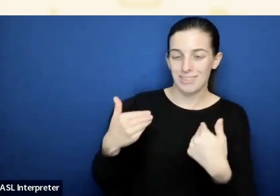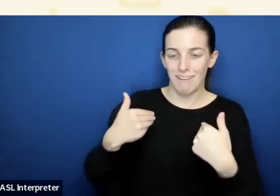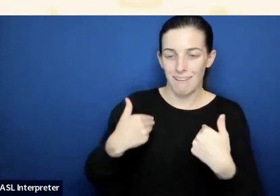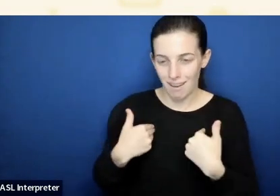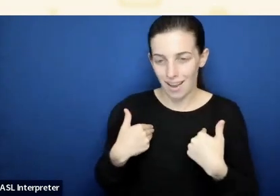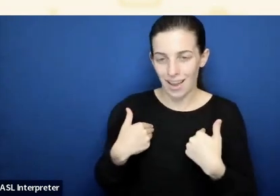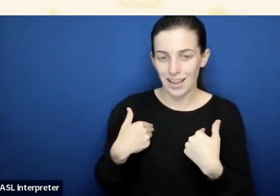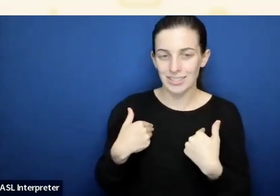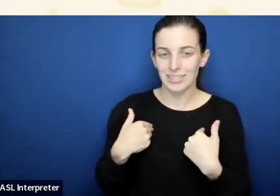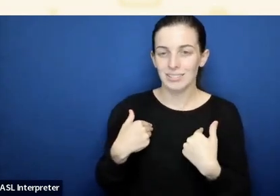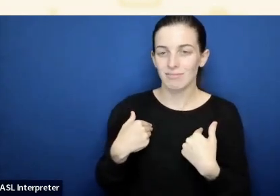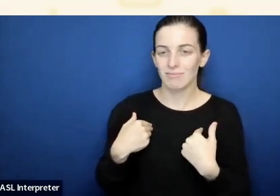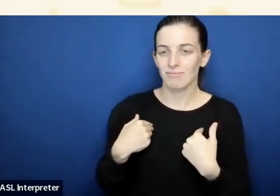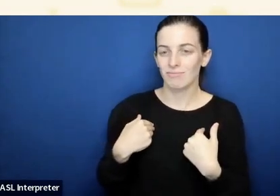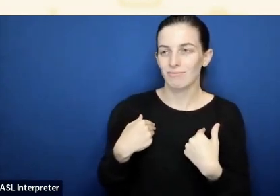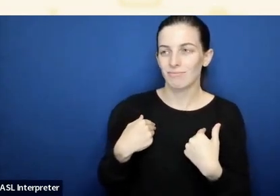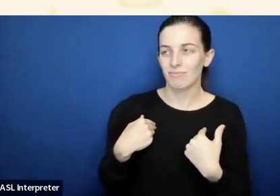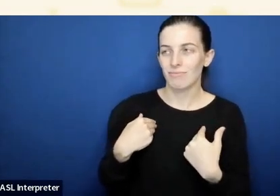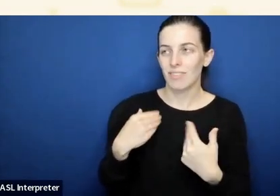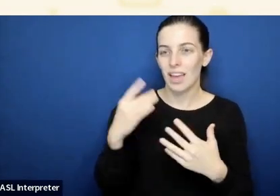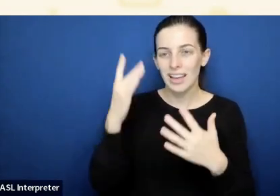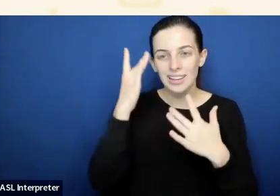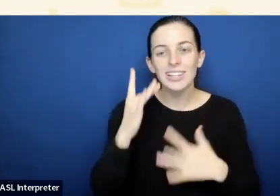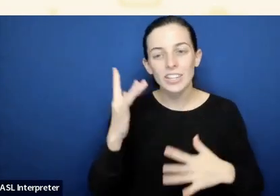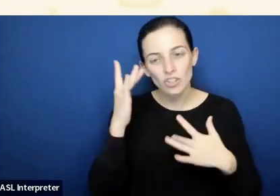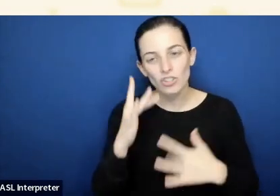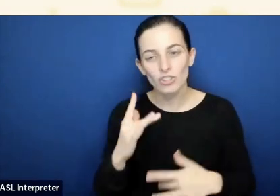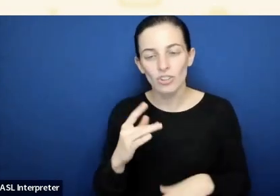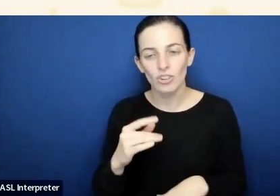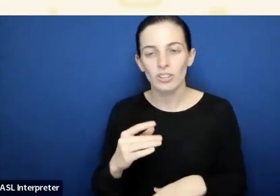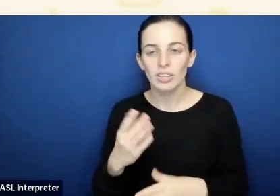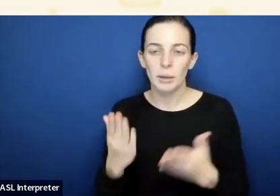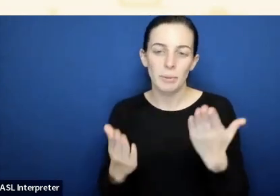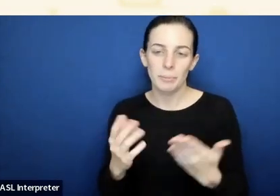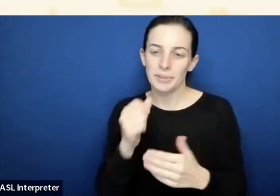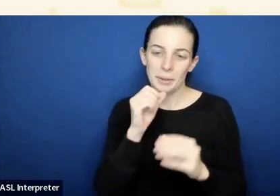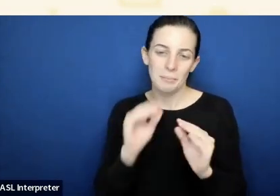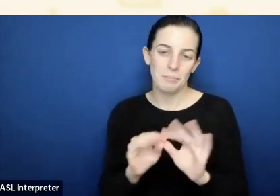which is not apparent to anyone.